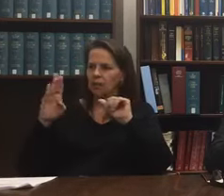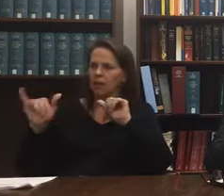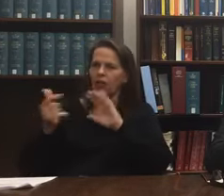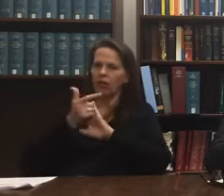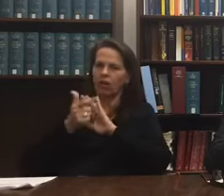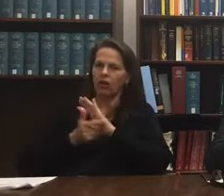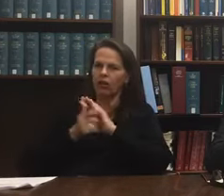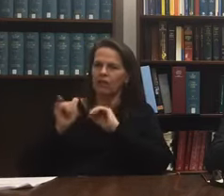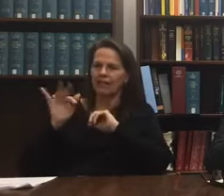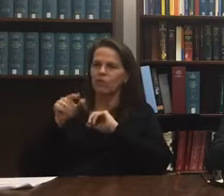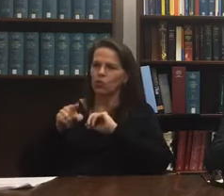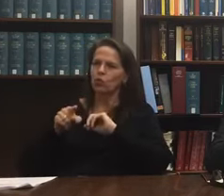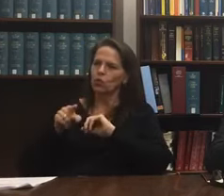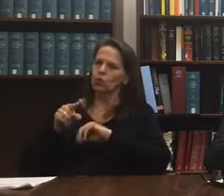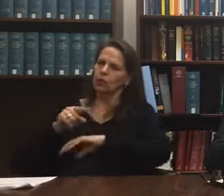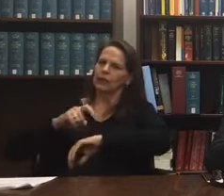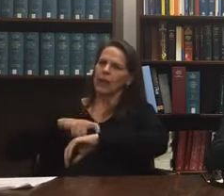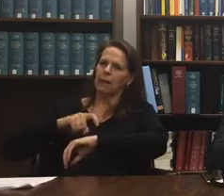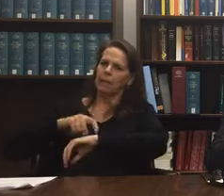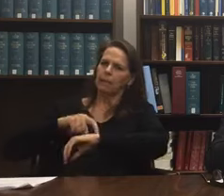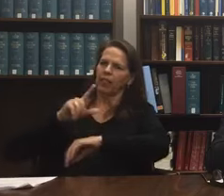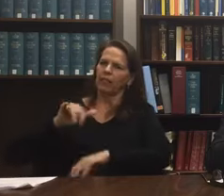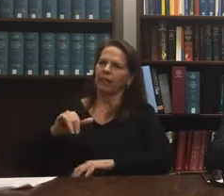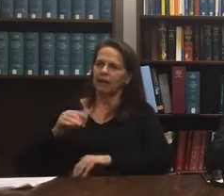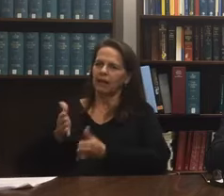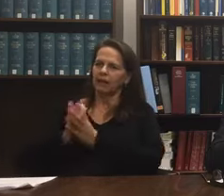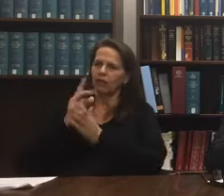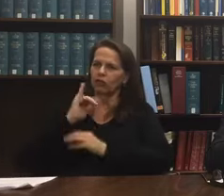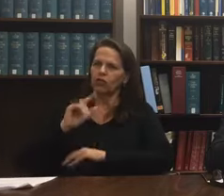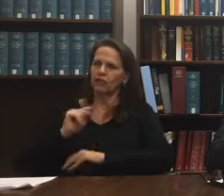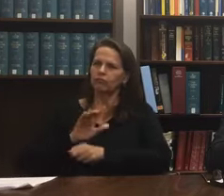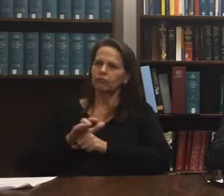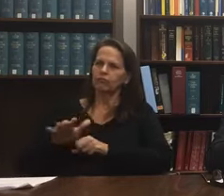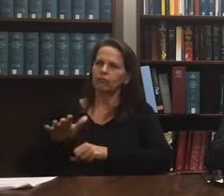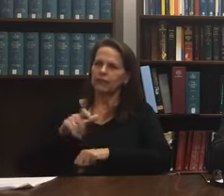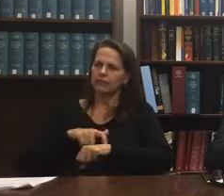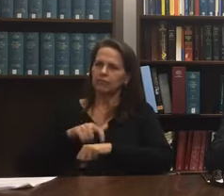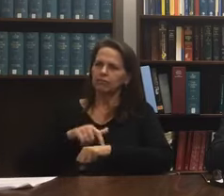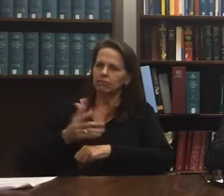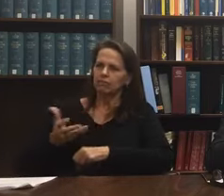timely asked for the appeal and the services are can be continued they have